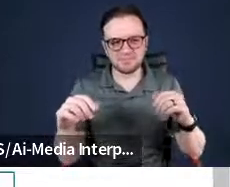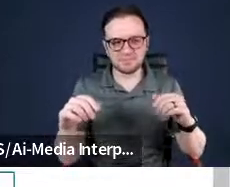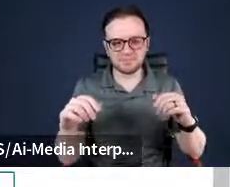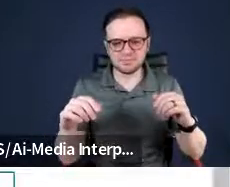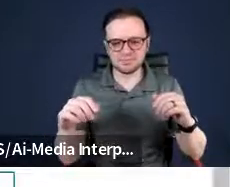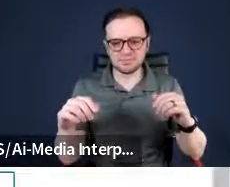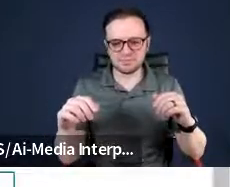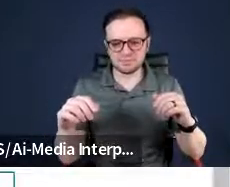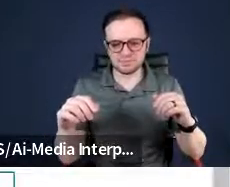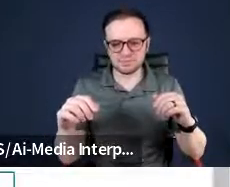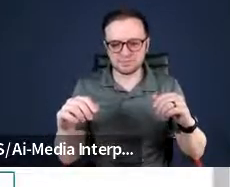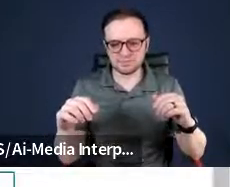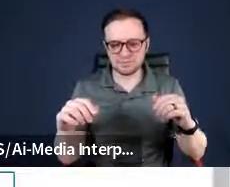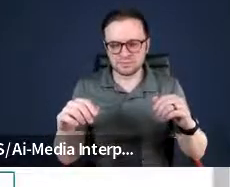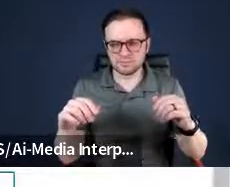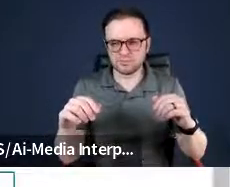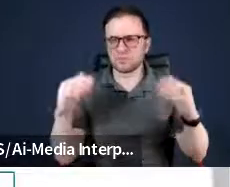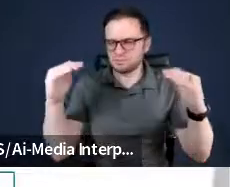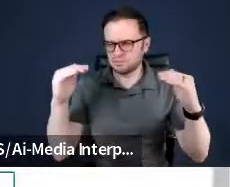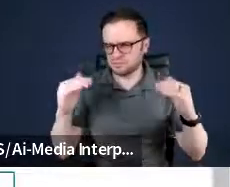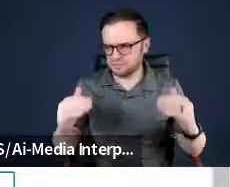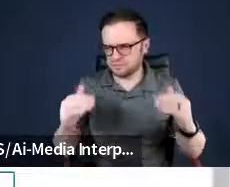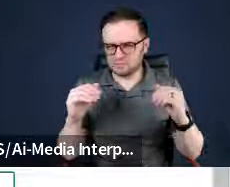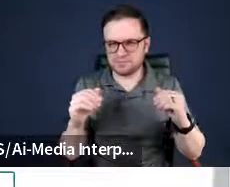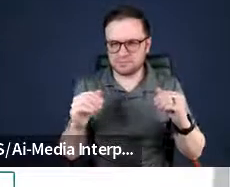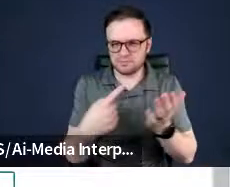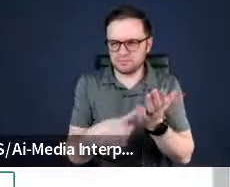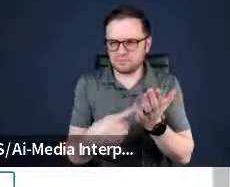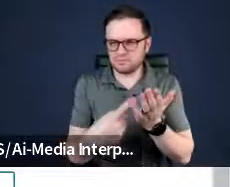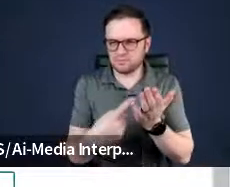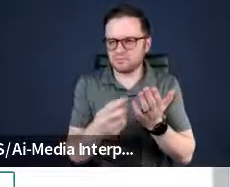anymore than there is color to the speech being output. Anyways,